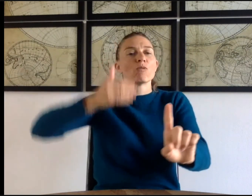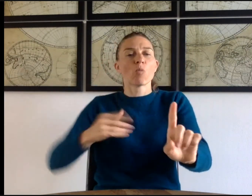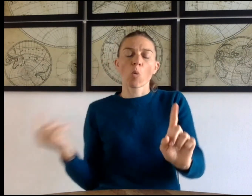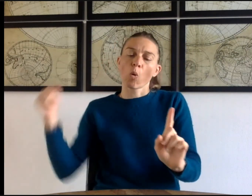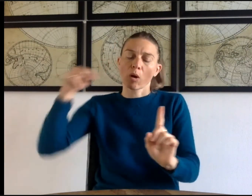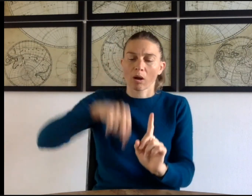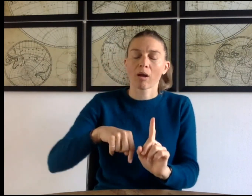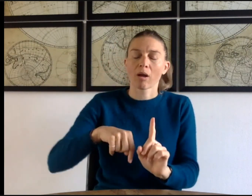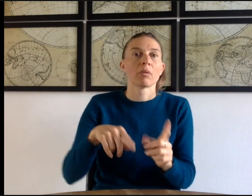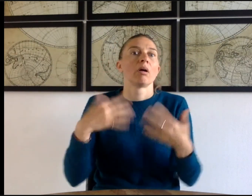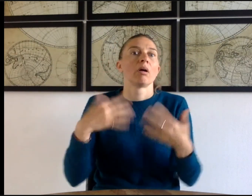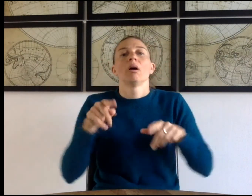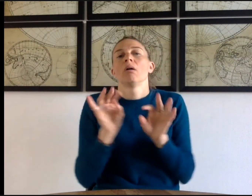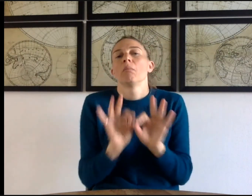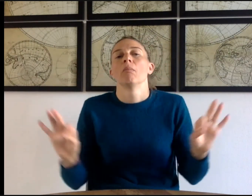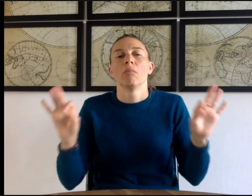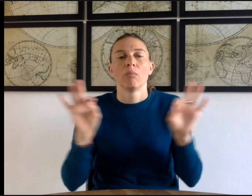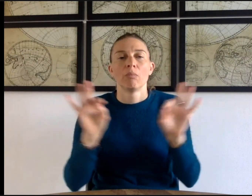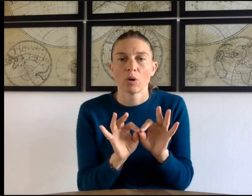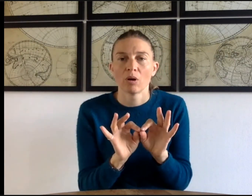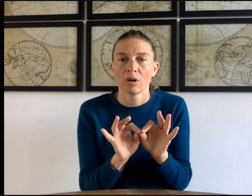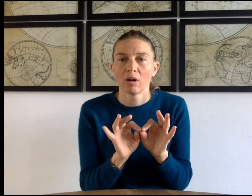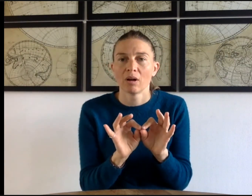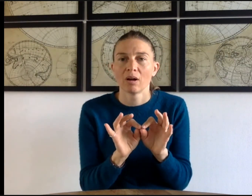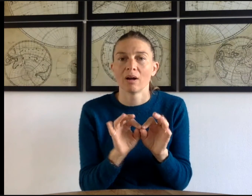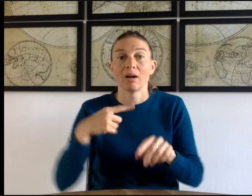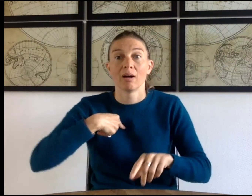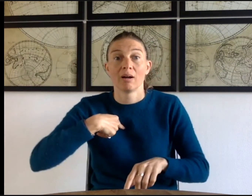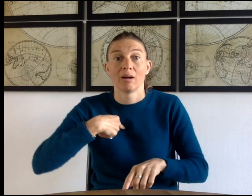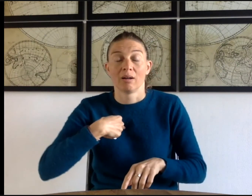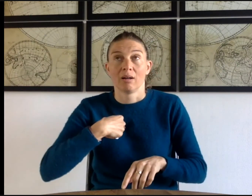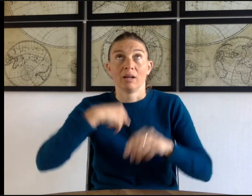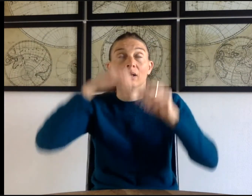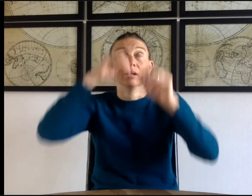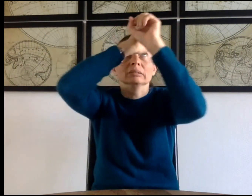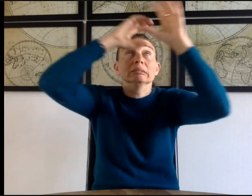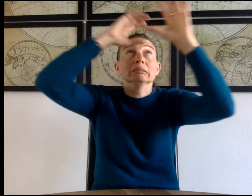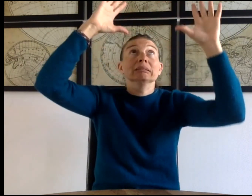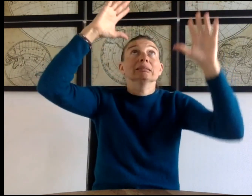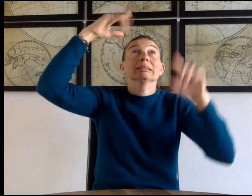maybe fix the last details of your project,